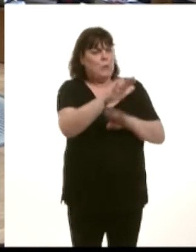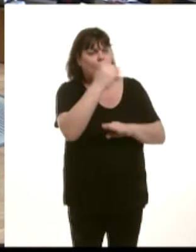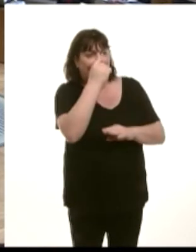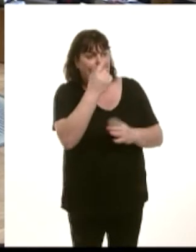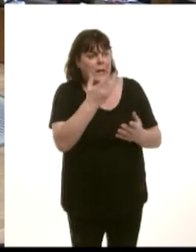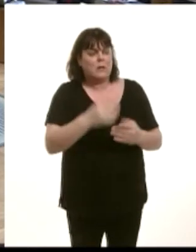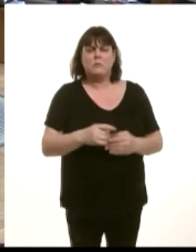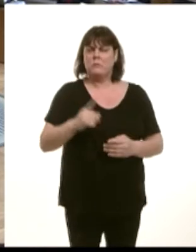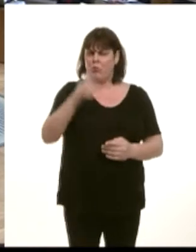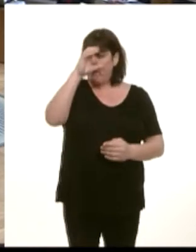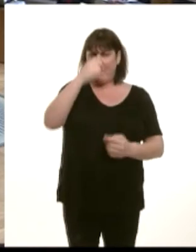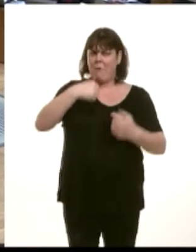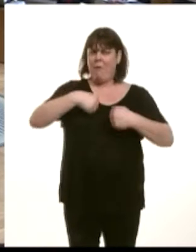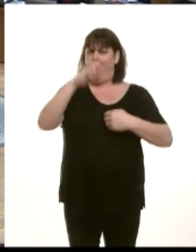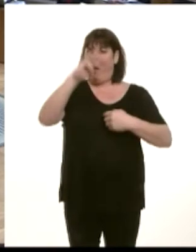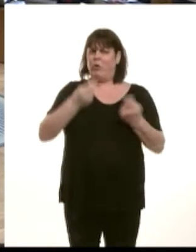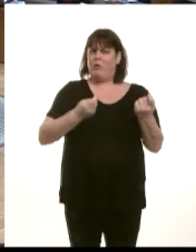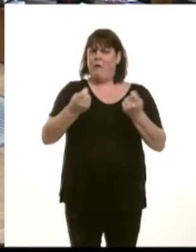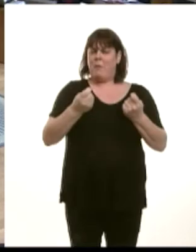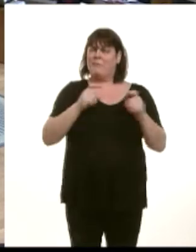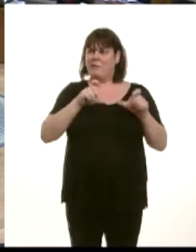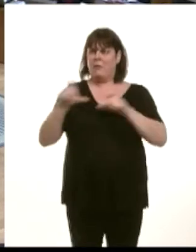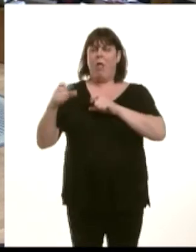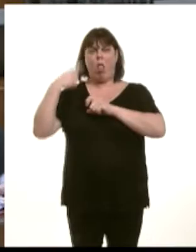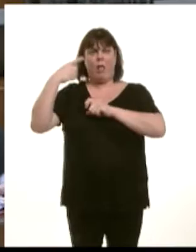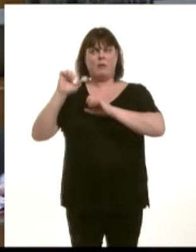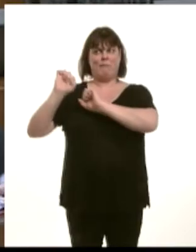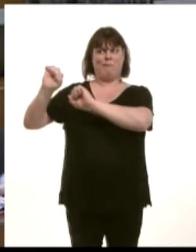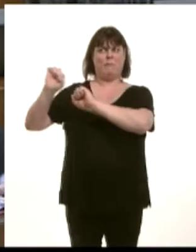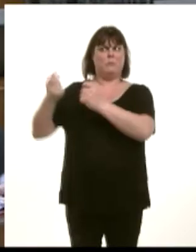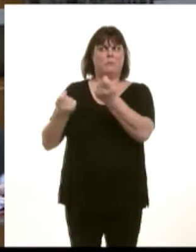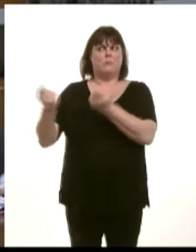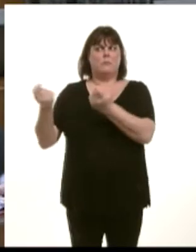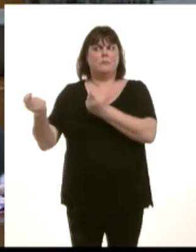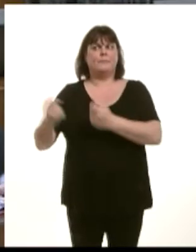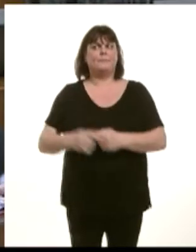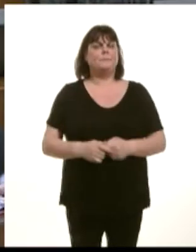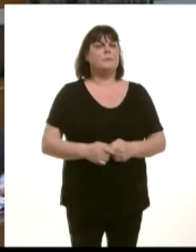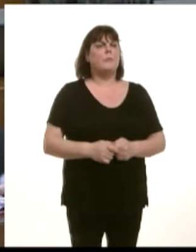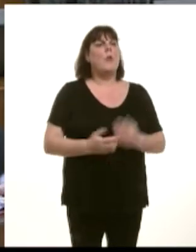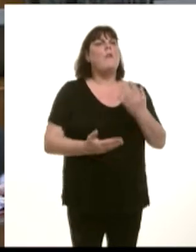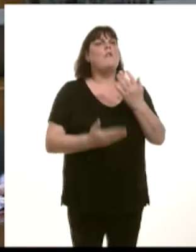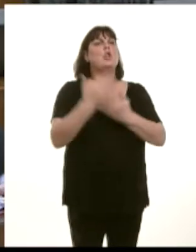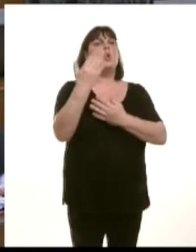is something that the franchise agreement will need to address from 2018 onwards. Of course, the resignalling work, for example in Cardiff, and the expansion of Cardiff Queen